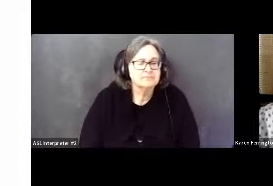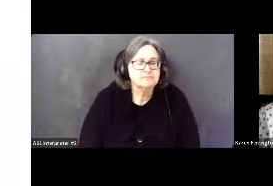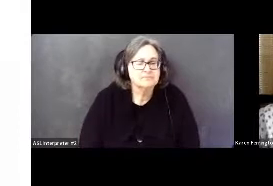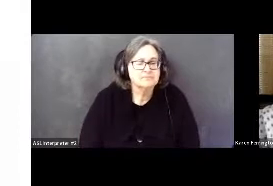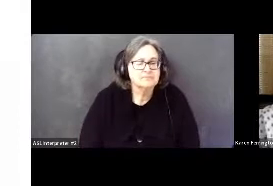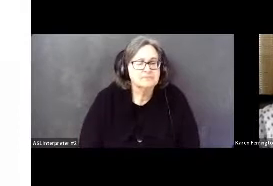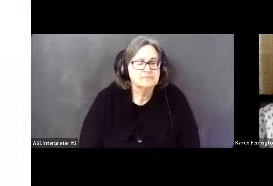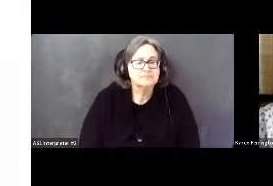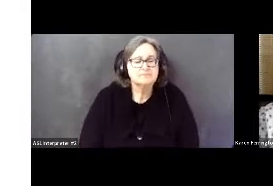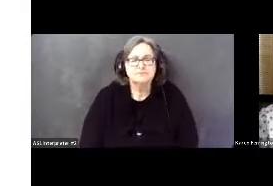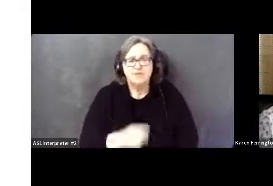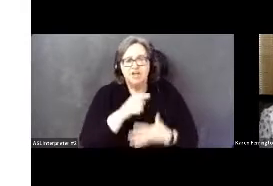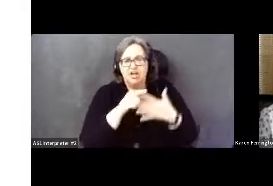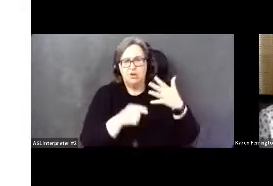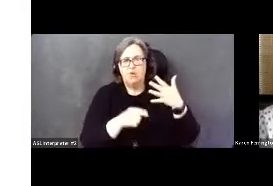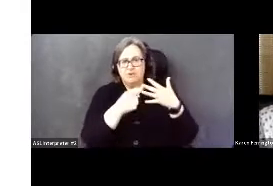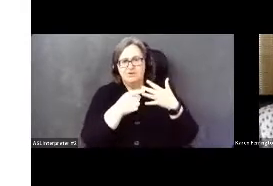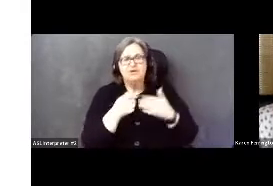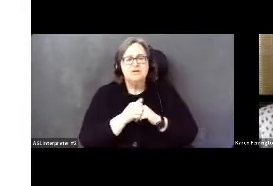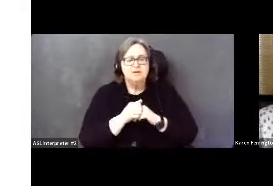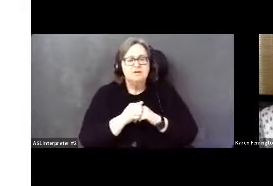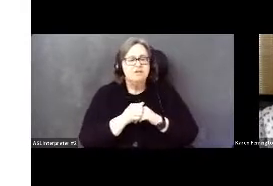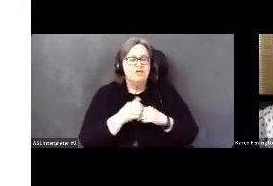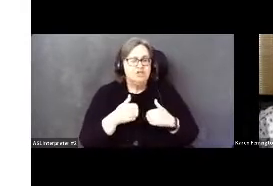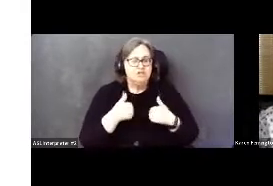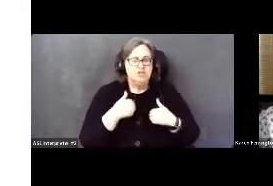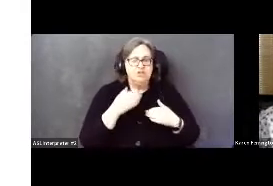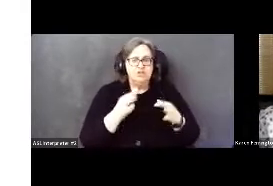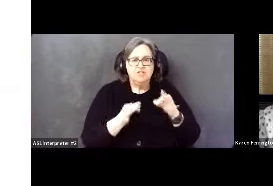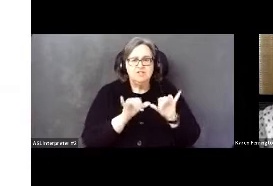And -- okay. Here I'm just going to talk about the fact in the juvenile justice system there's